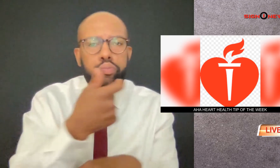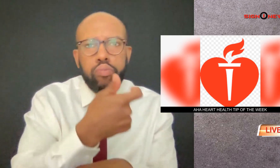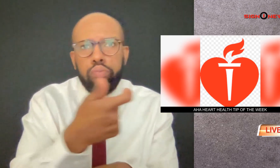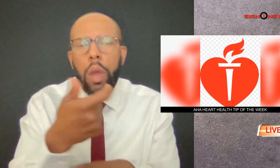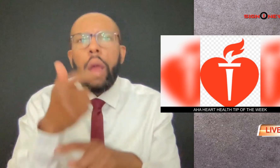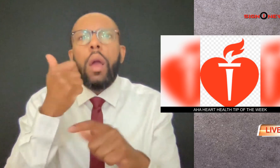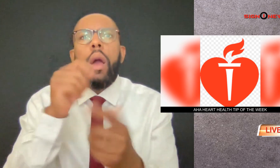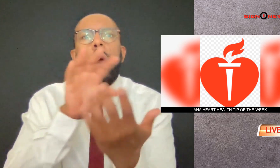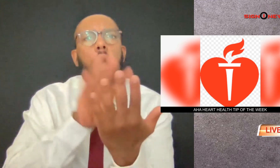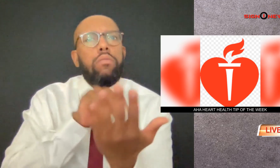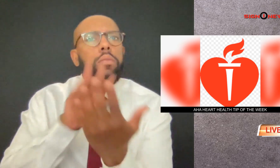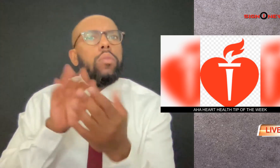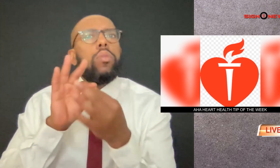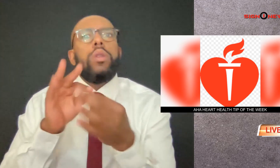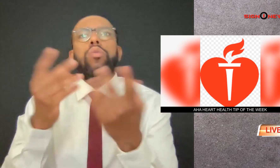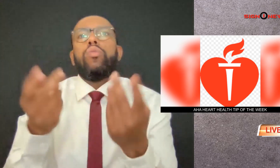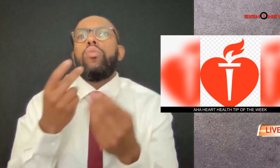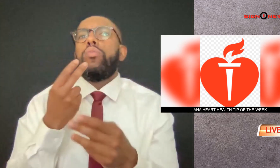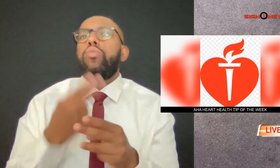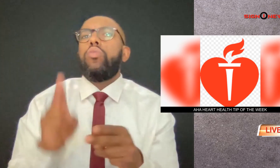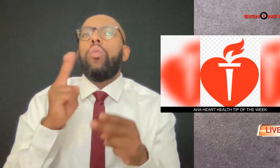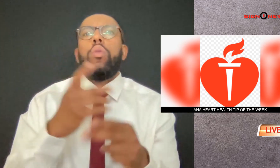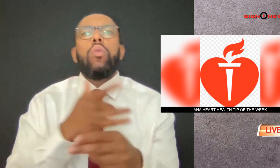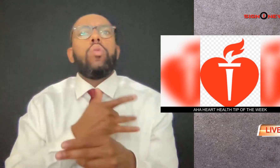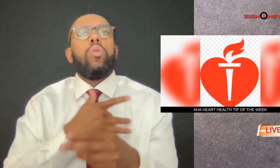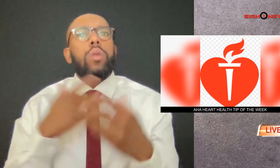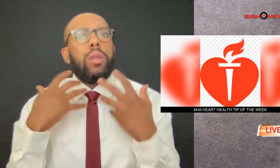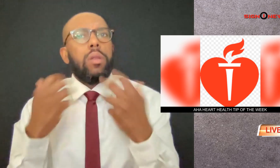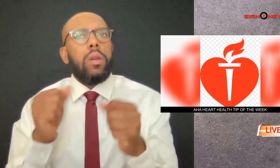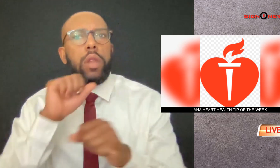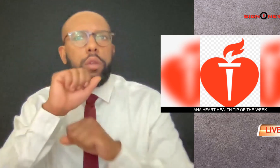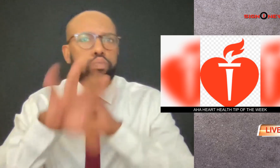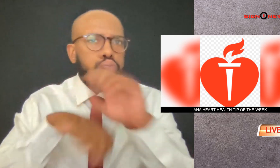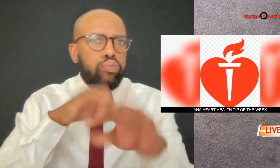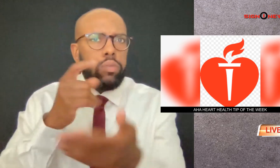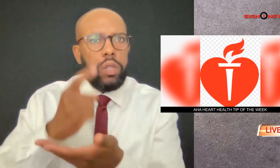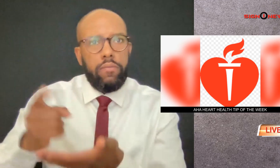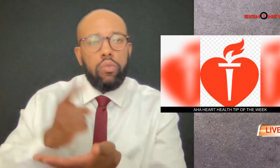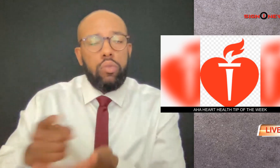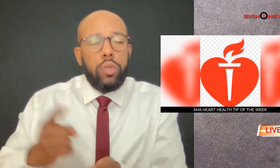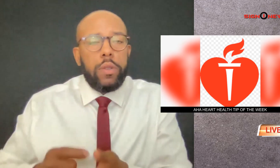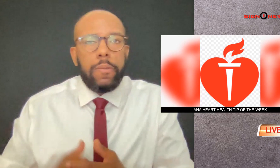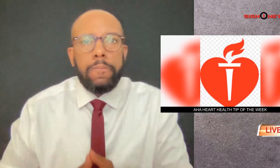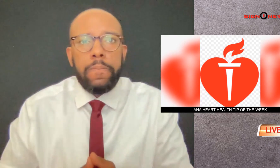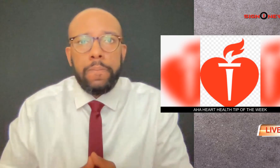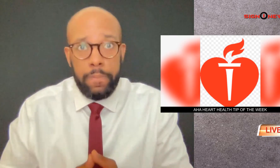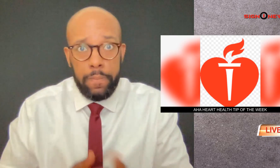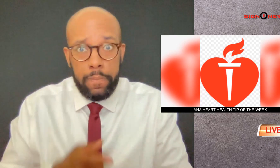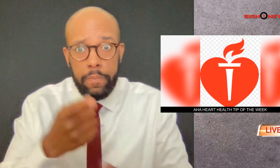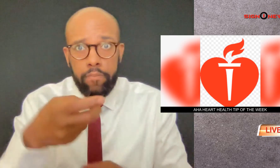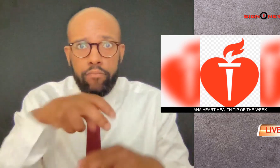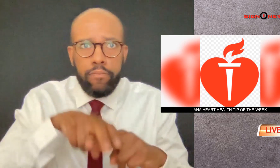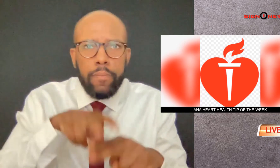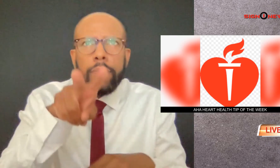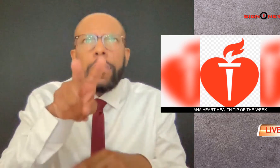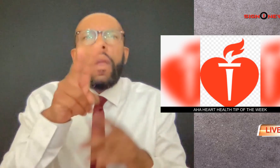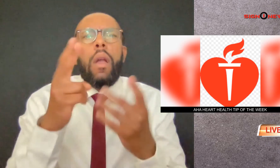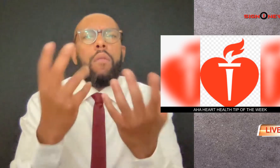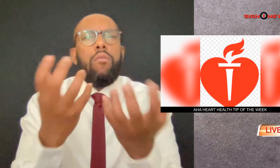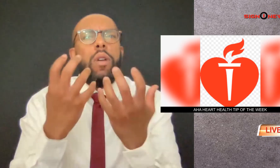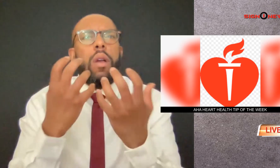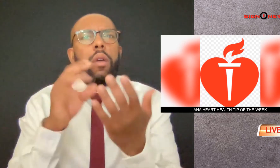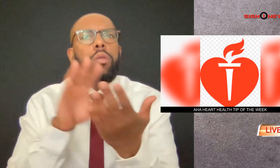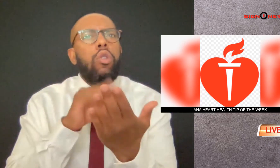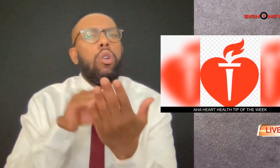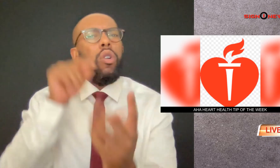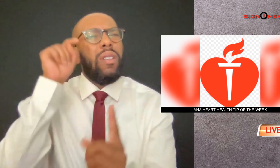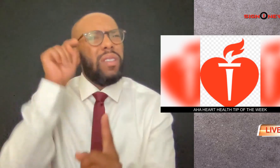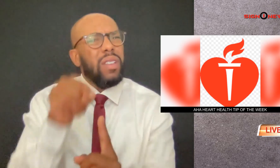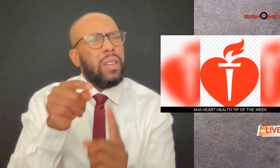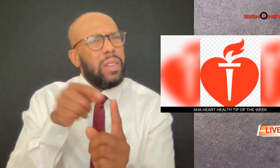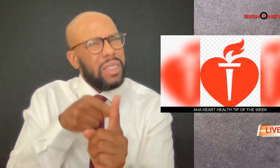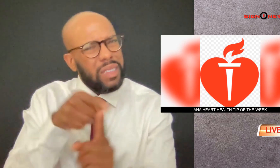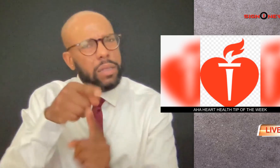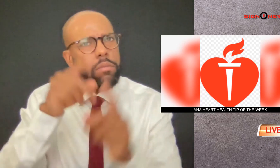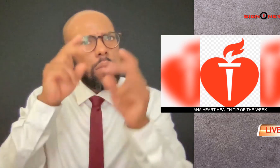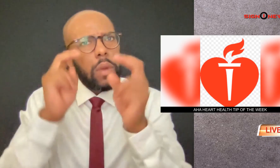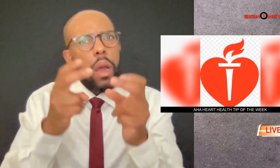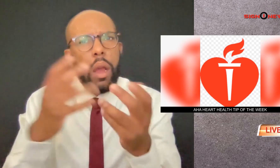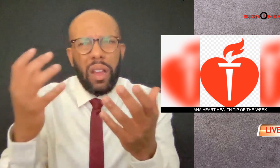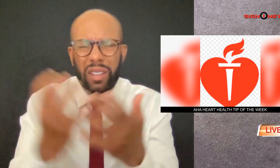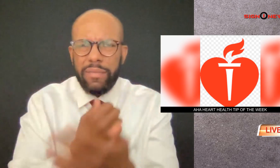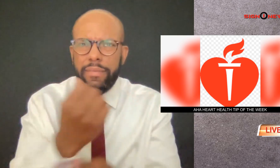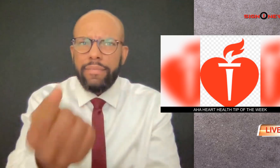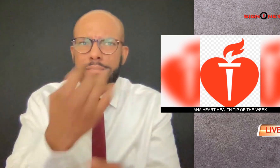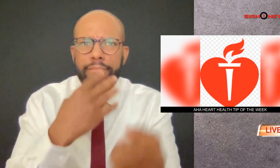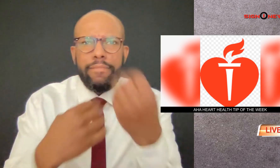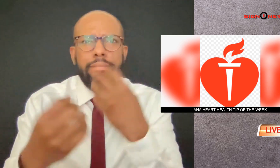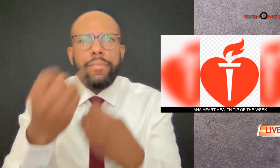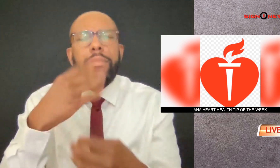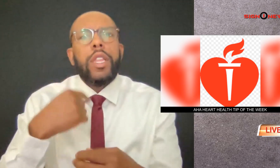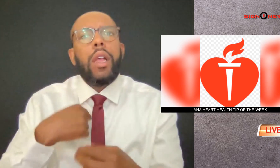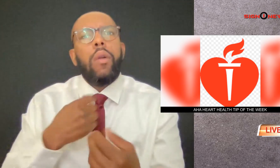quick heart healthy tips every week if there is a health topic you'd like more